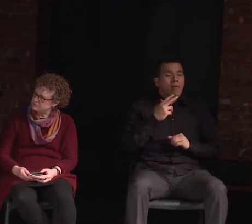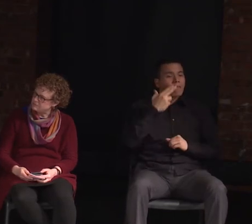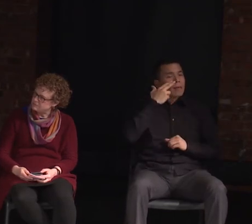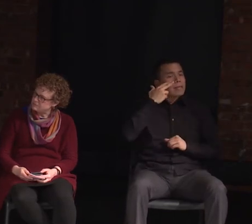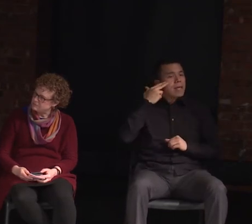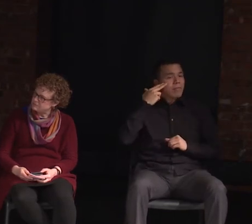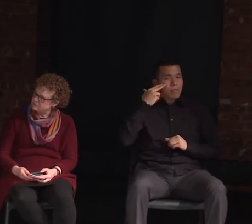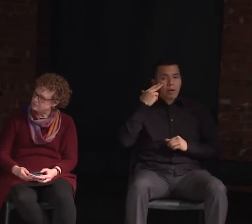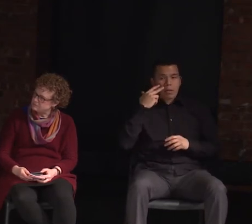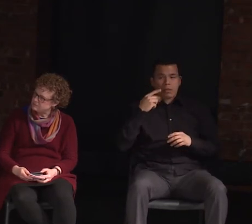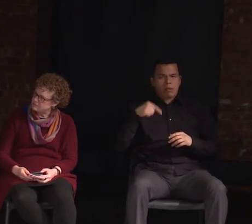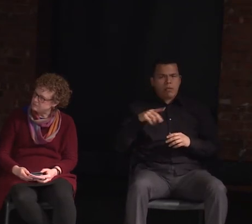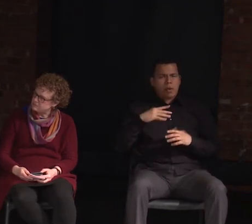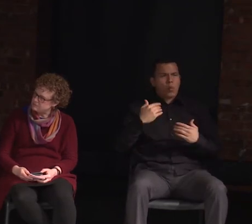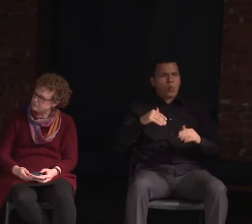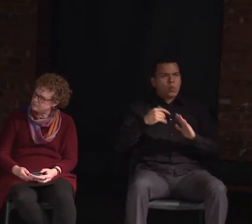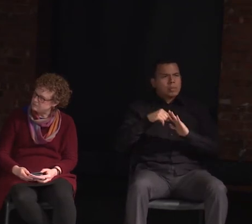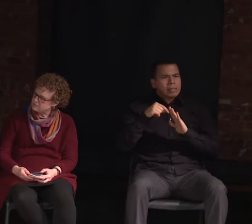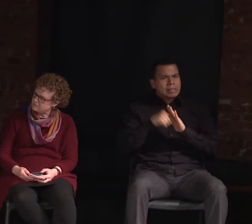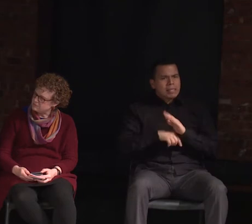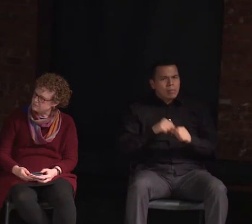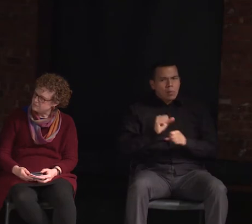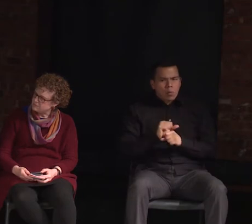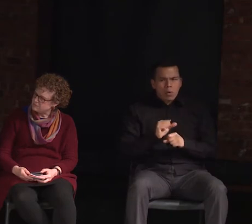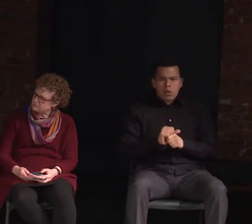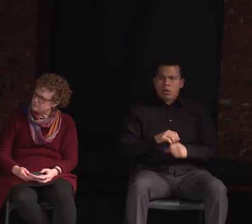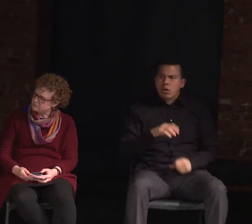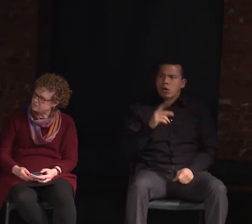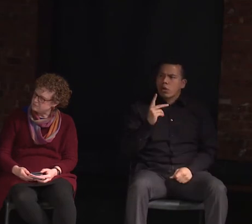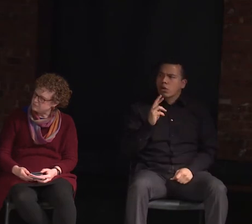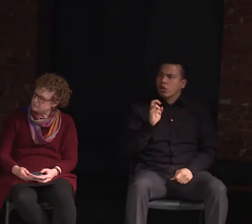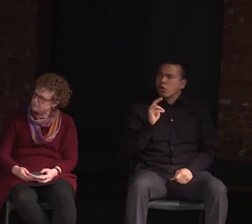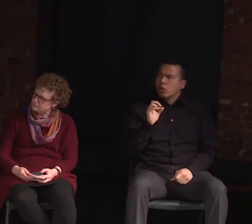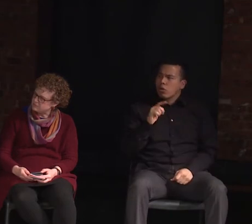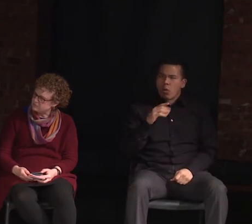really deep work, Camille Brown, Ping Chong.